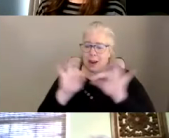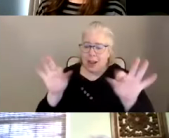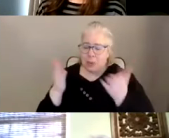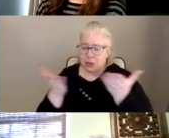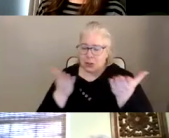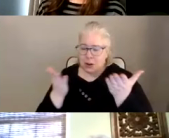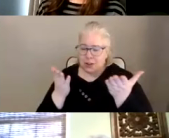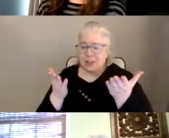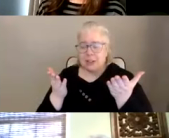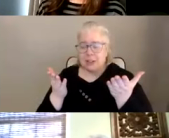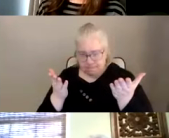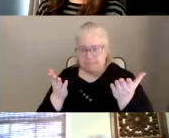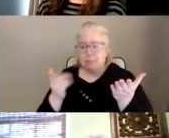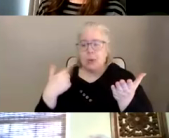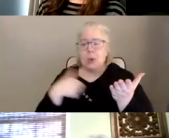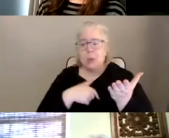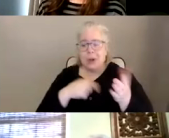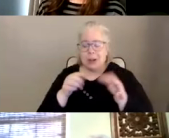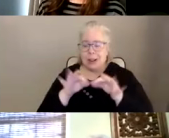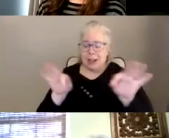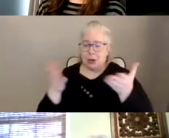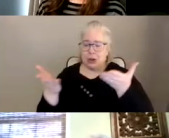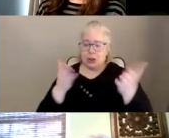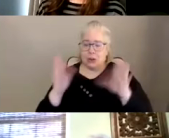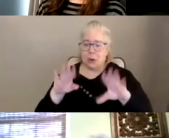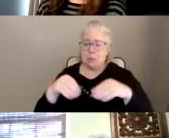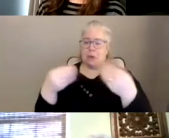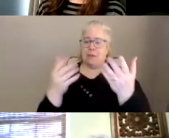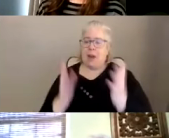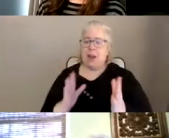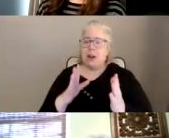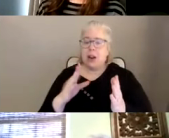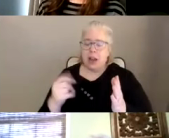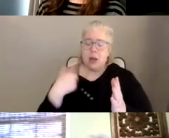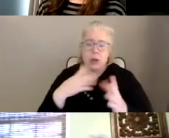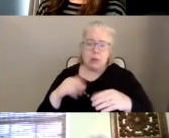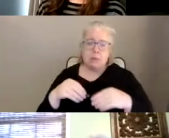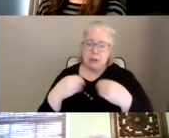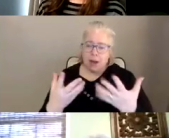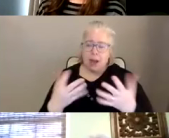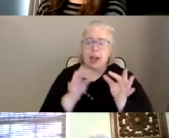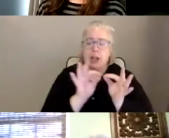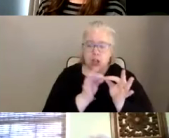we are a language services provider. And we do provide interpretation services